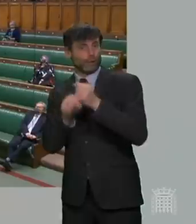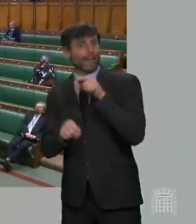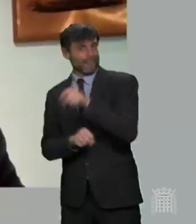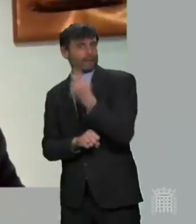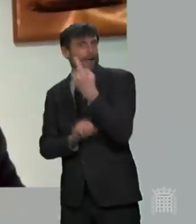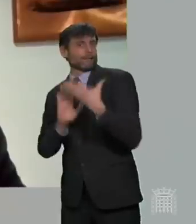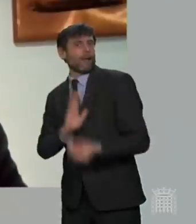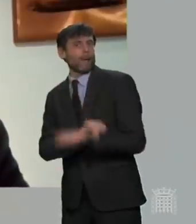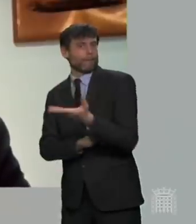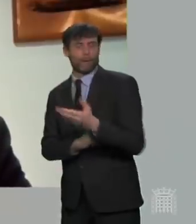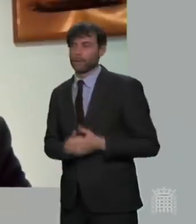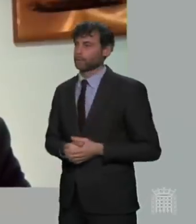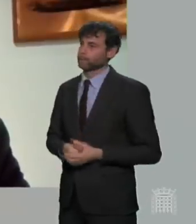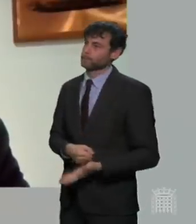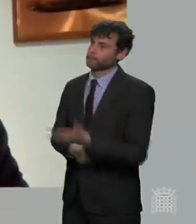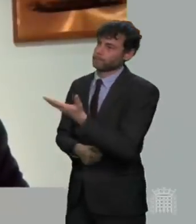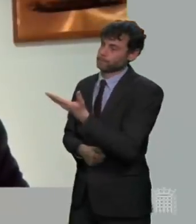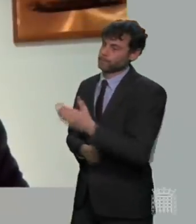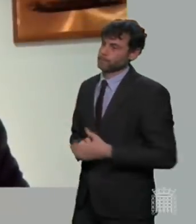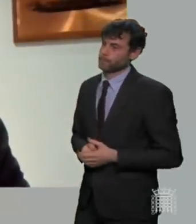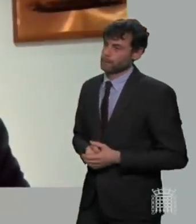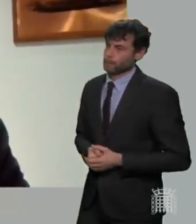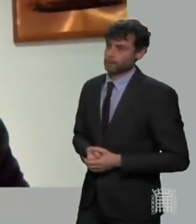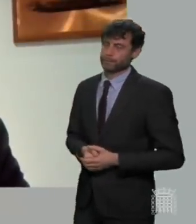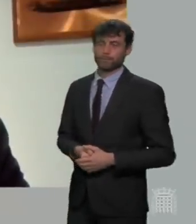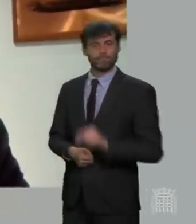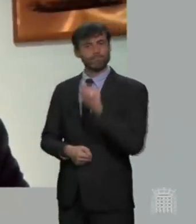(Kenilworth and Southam) (Con) [V] My right hon. Friend will recognise that